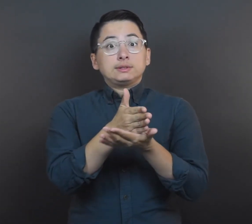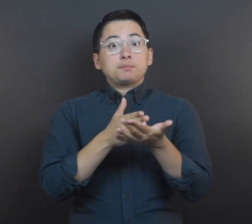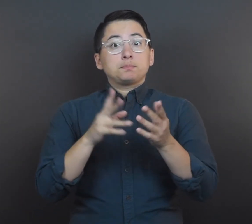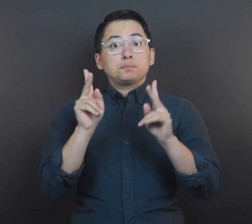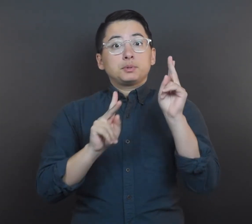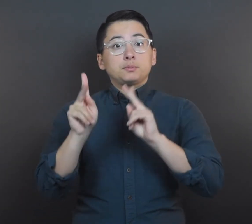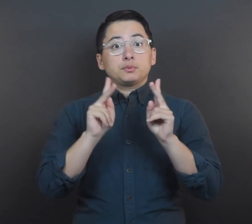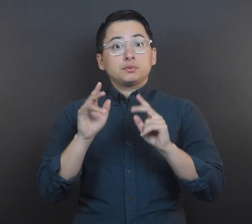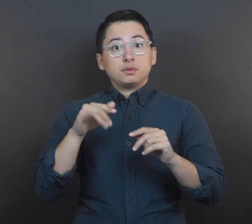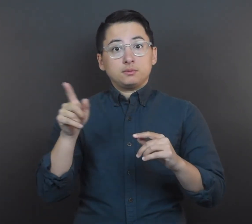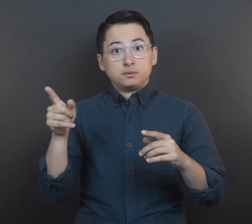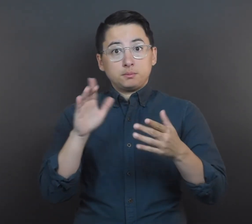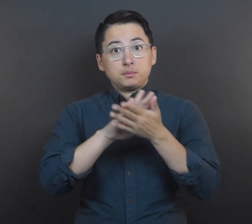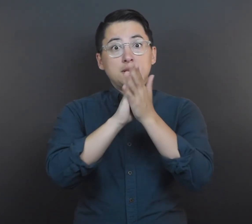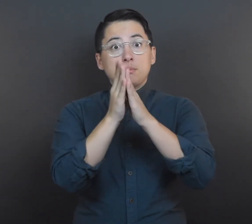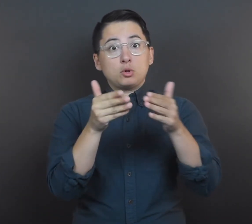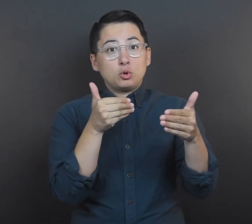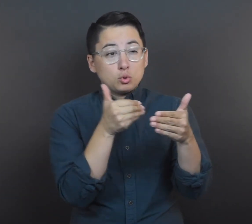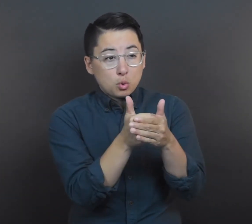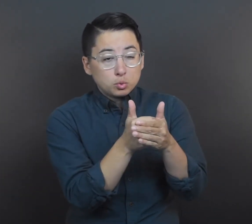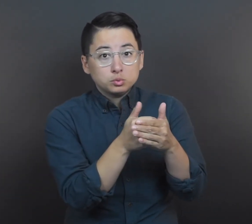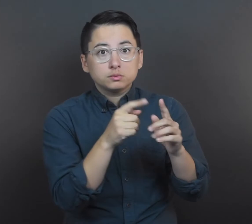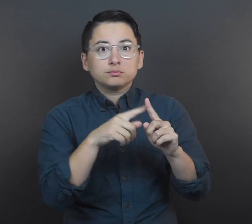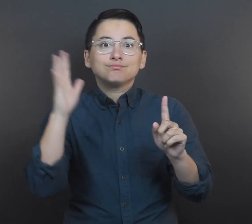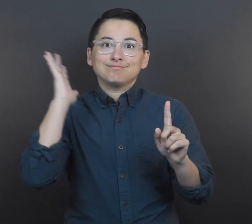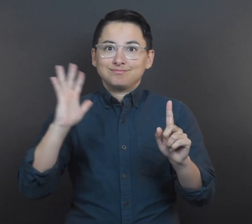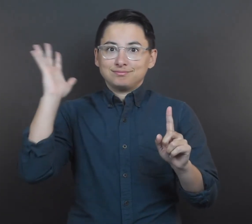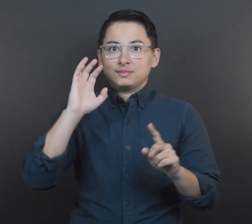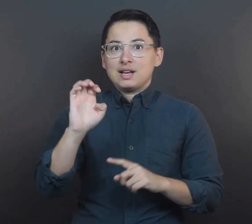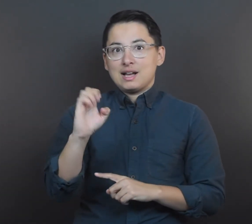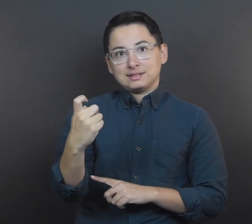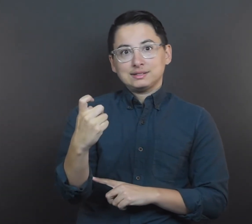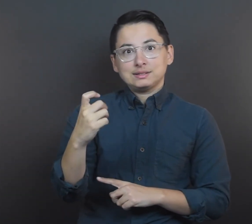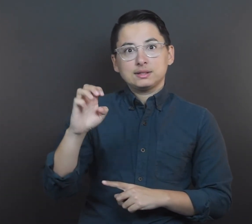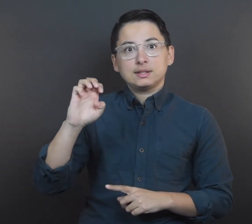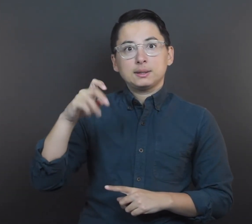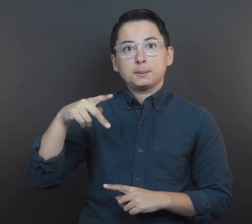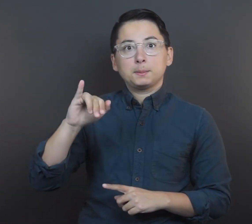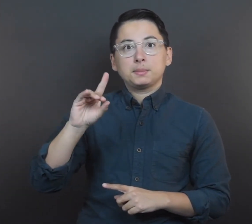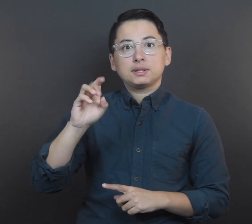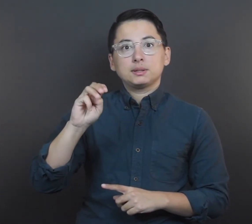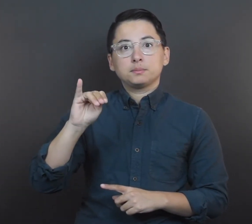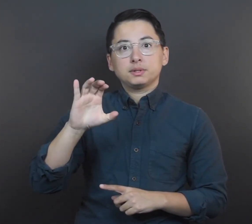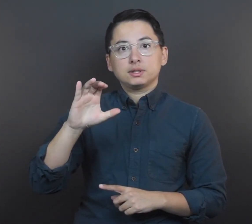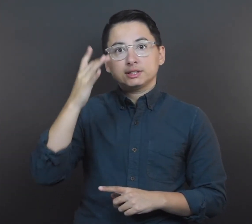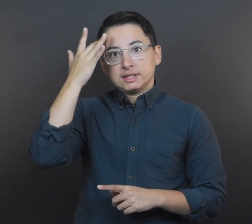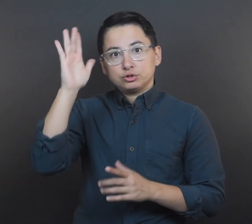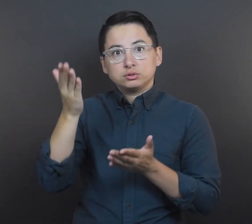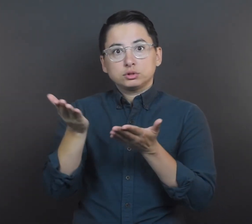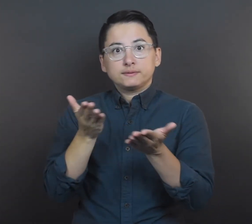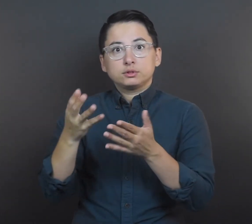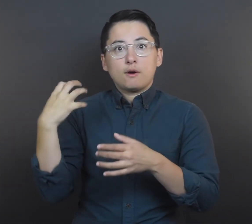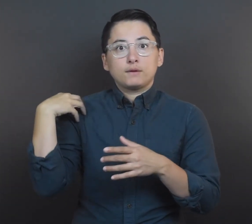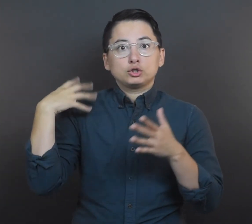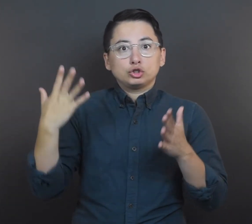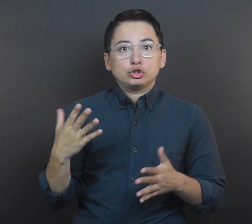Mitsuru says. “Some of the people I became close to were ex-Epidemic Intelligence Service officers,